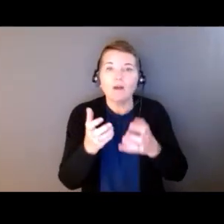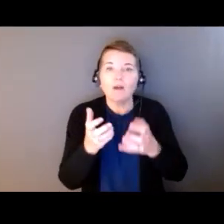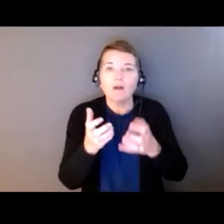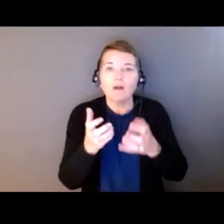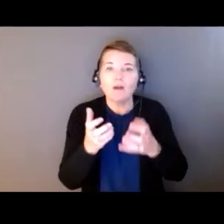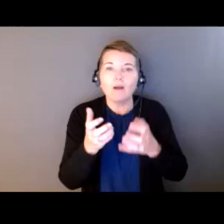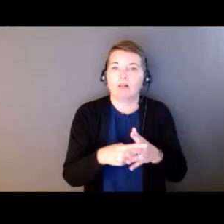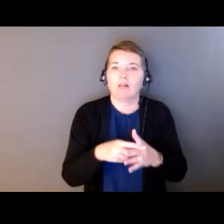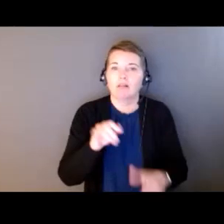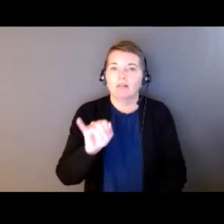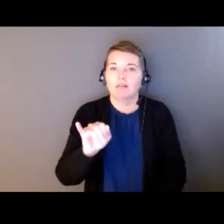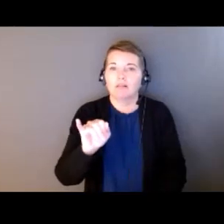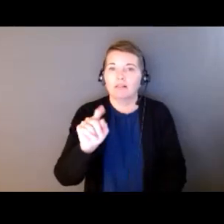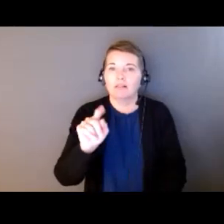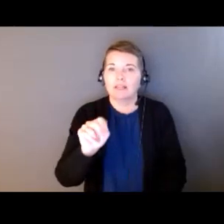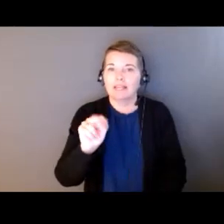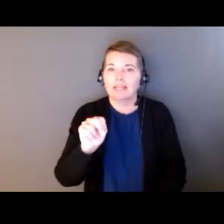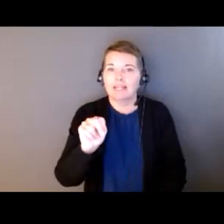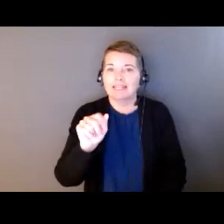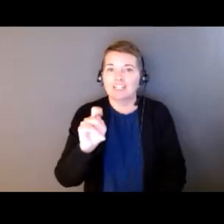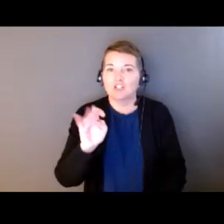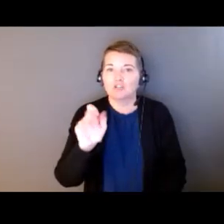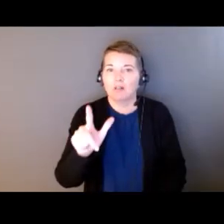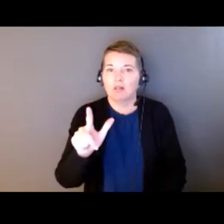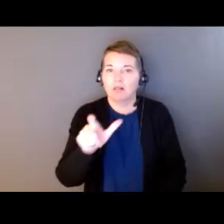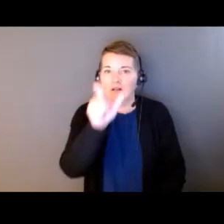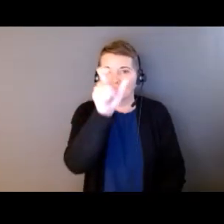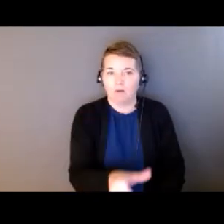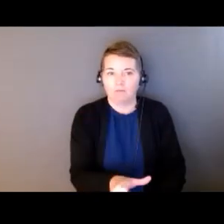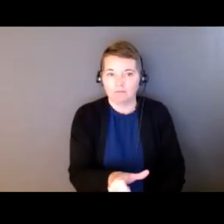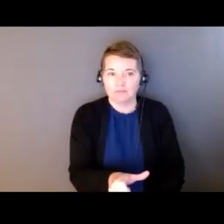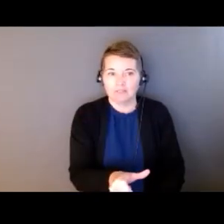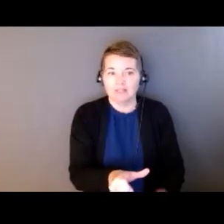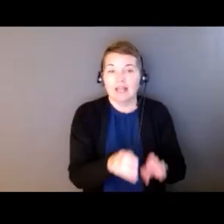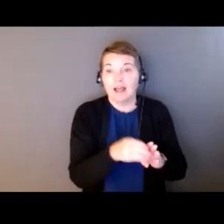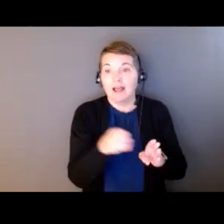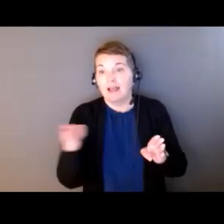And they will be using the last column under notes to include those budget notes